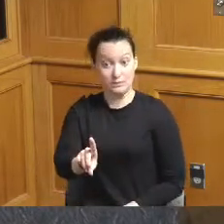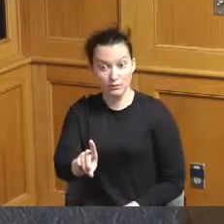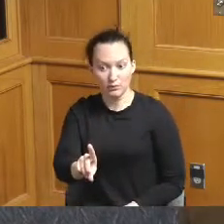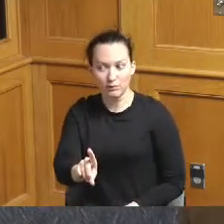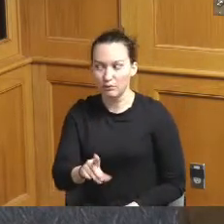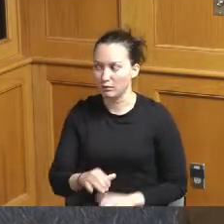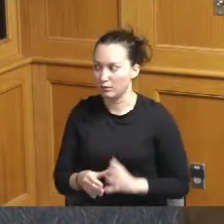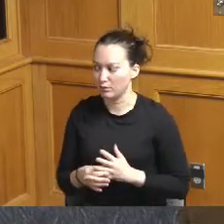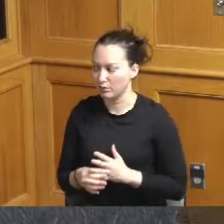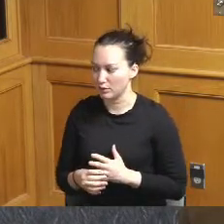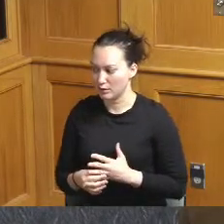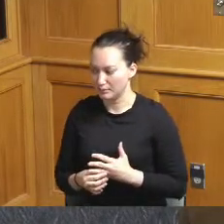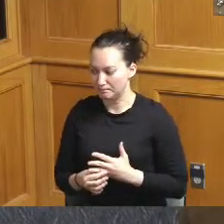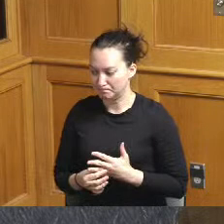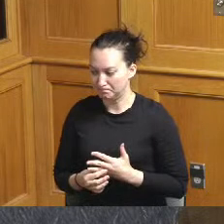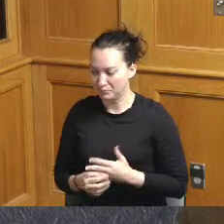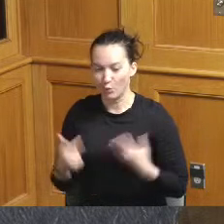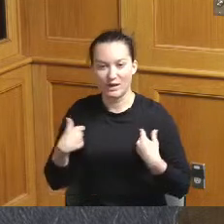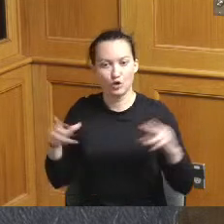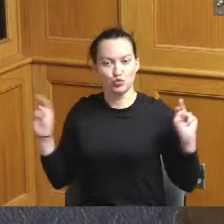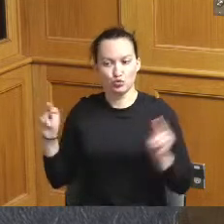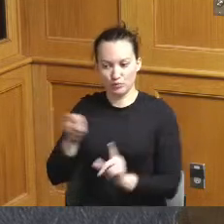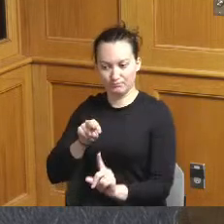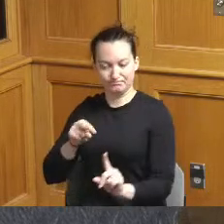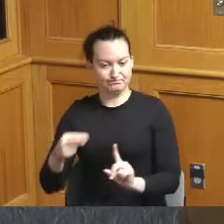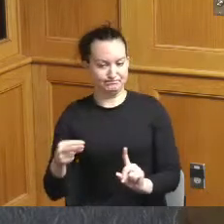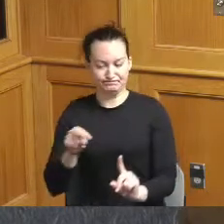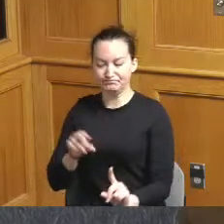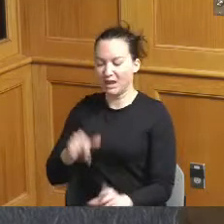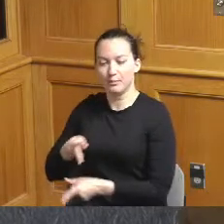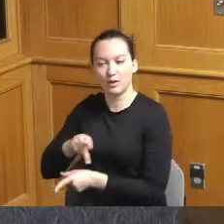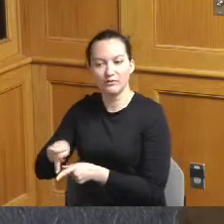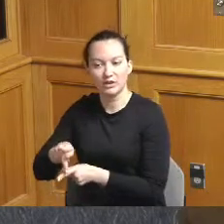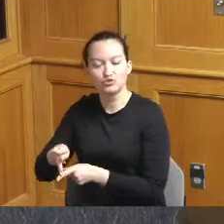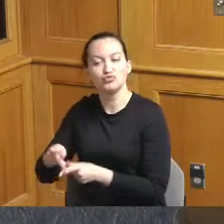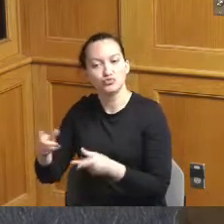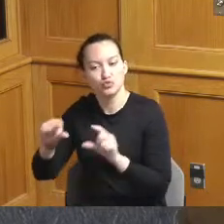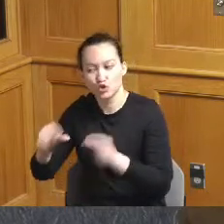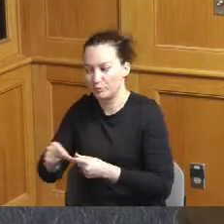we we took a very objective view of this we had a professional group come in and do the study so it